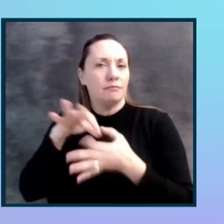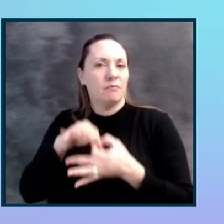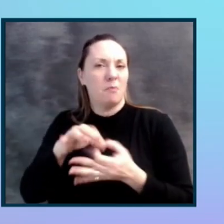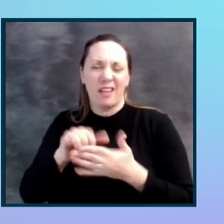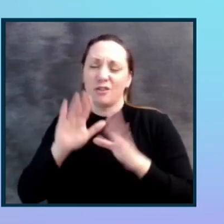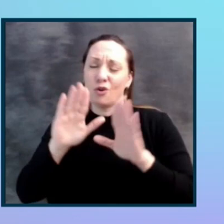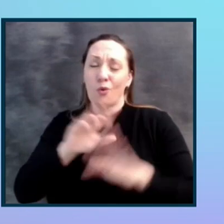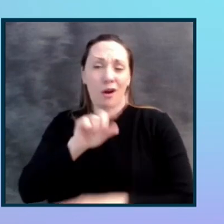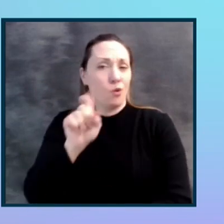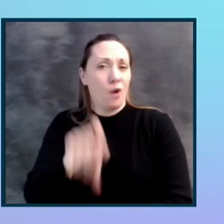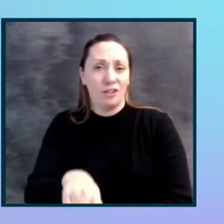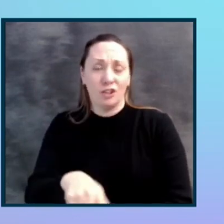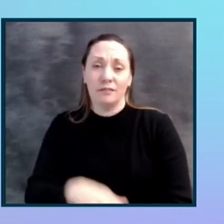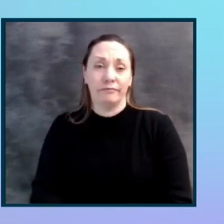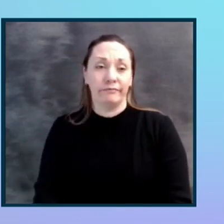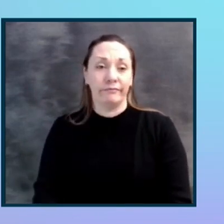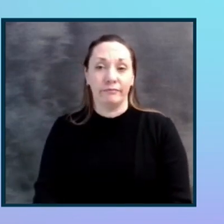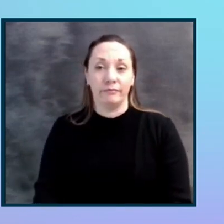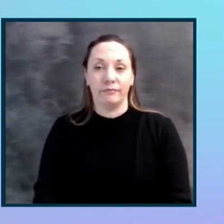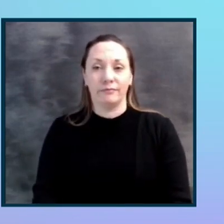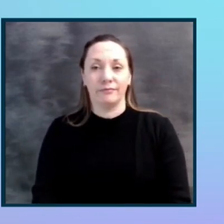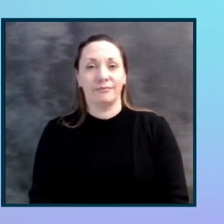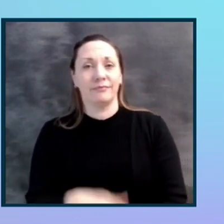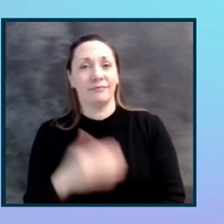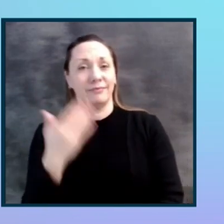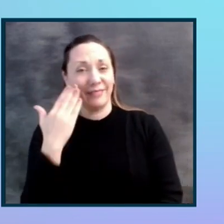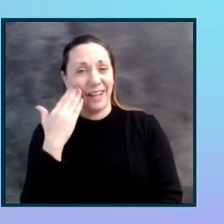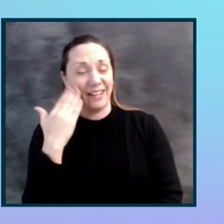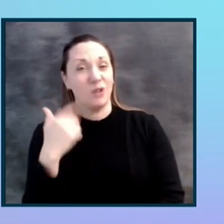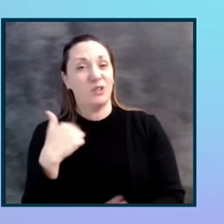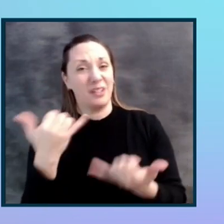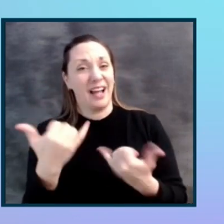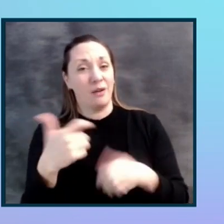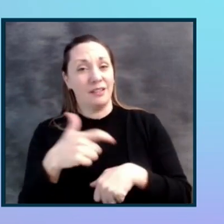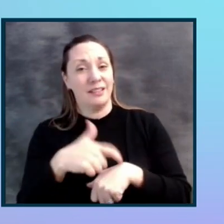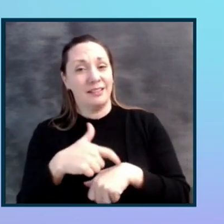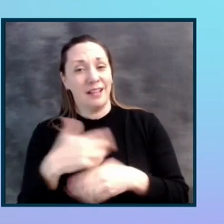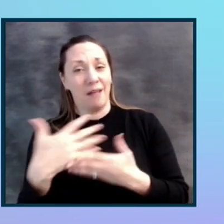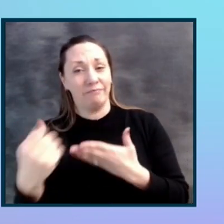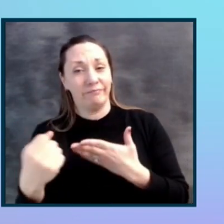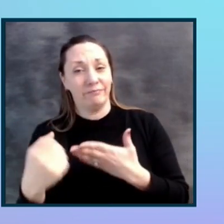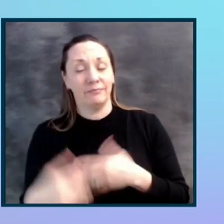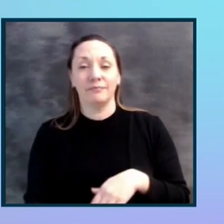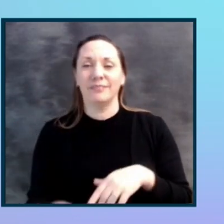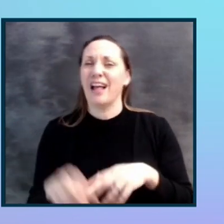That's a really good one. I know and so we are out of time-- All of the others like... We're out of time but